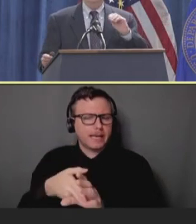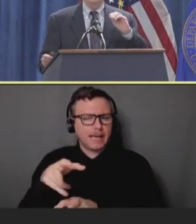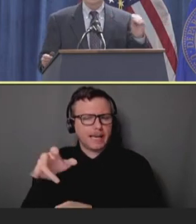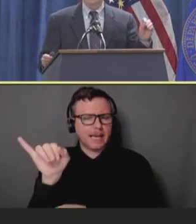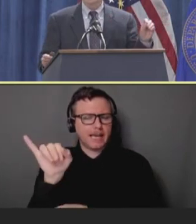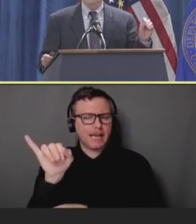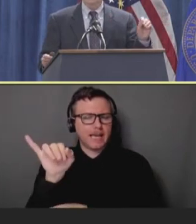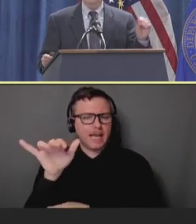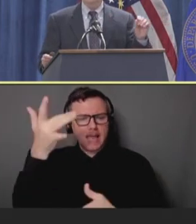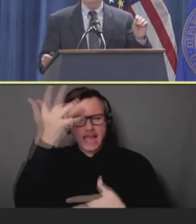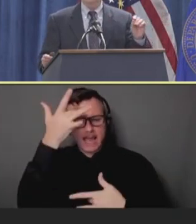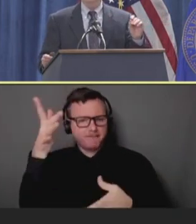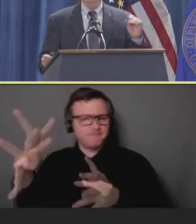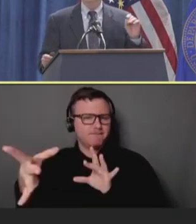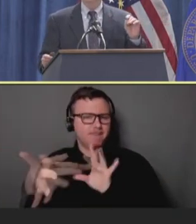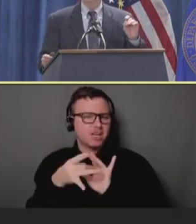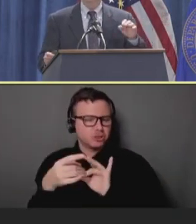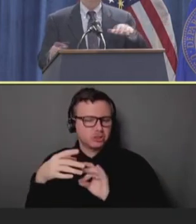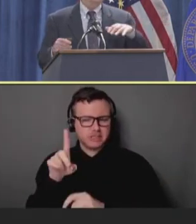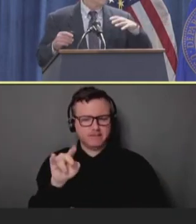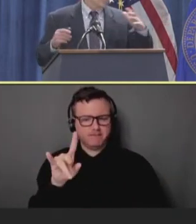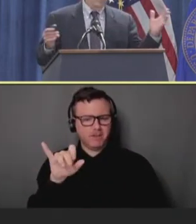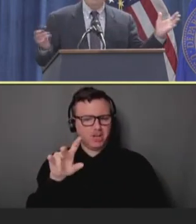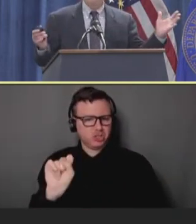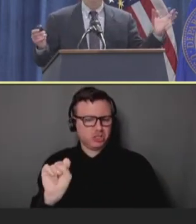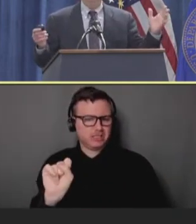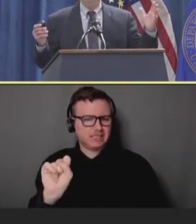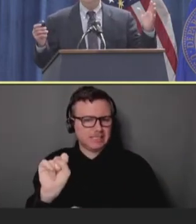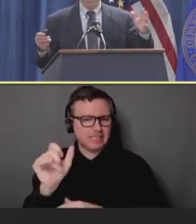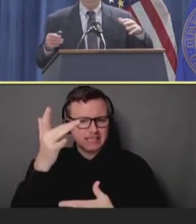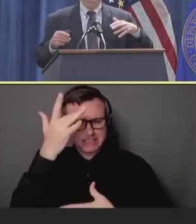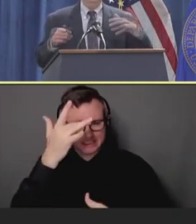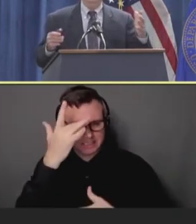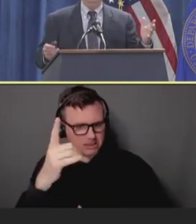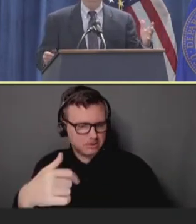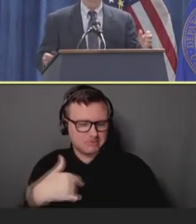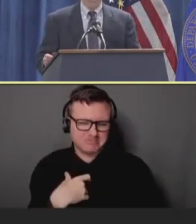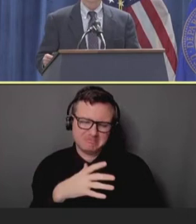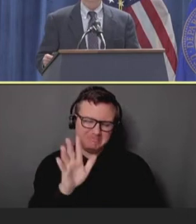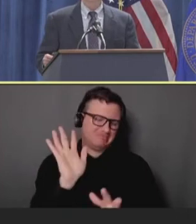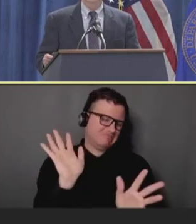We don't have to worry about it. Go into all kinds of chronic care and the like.